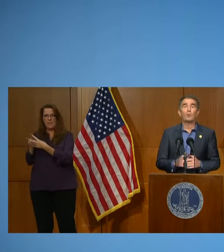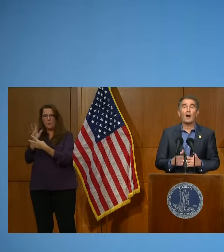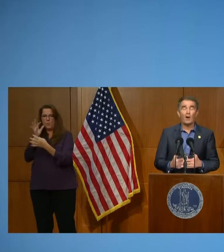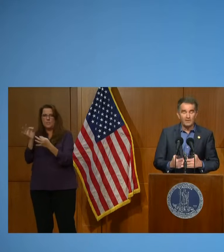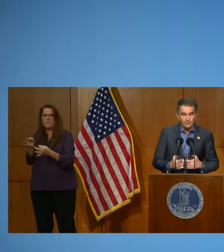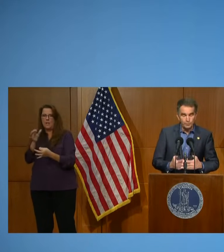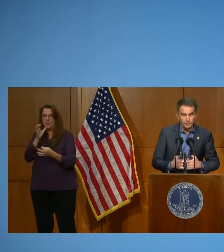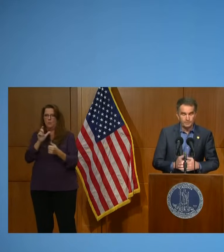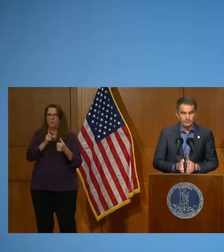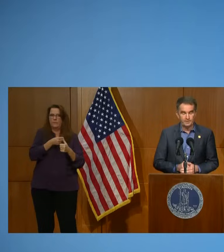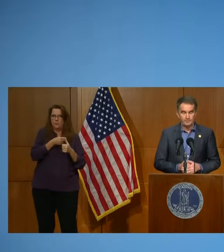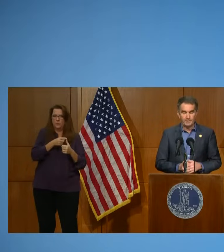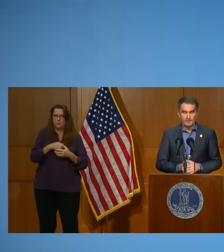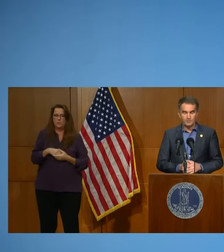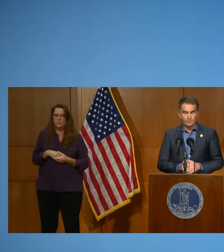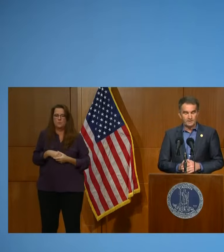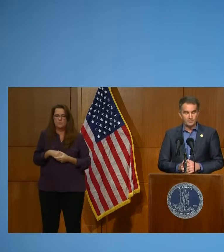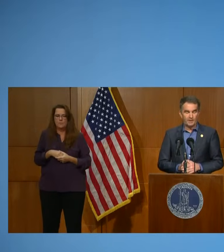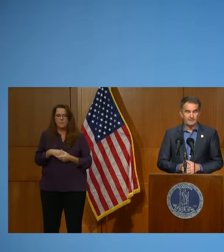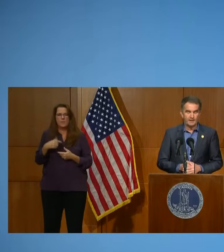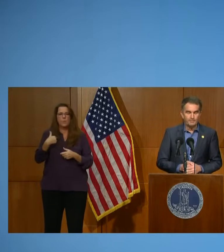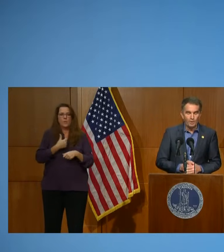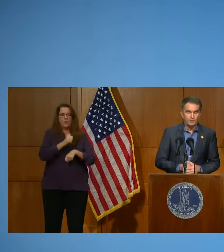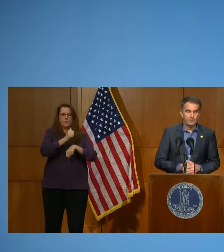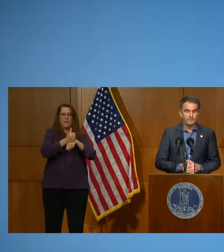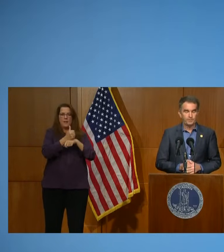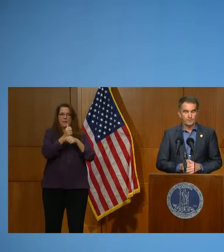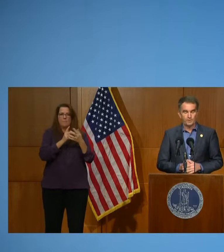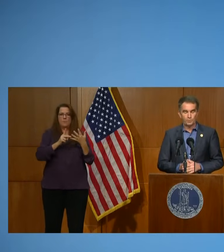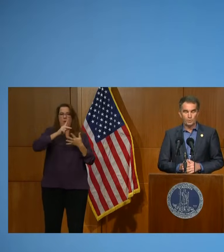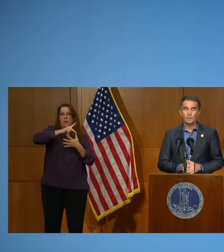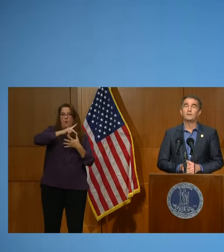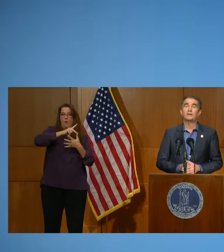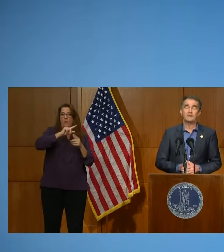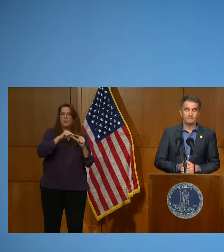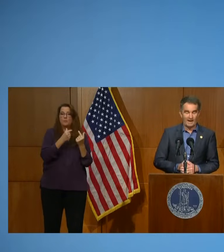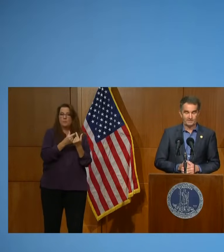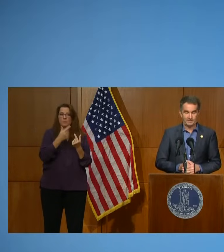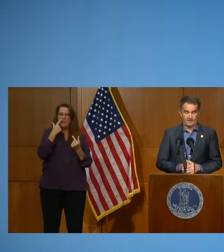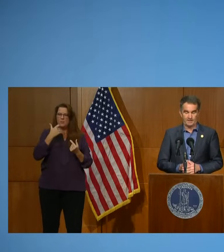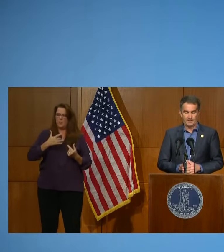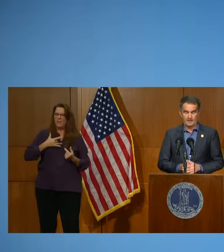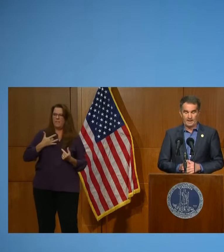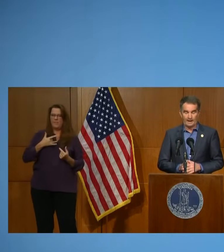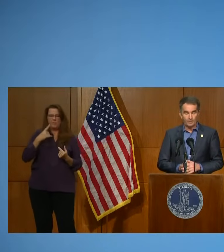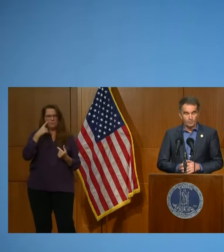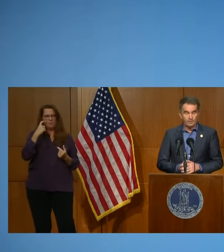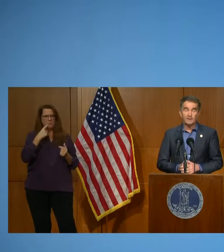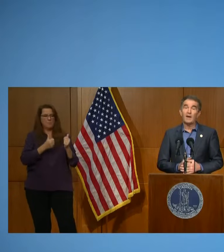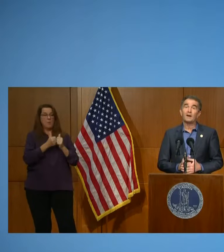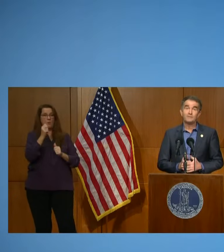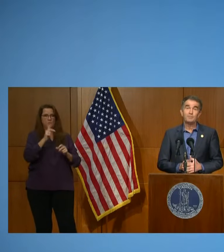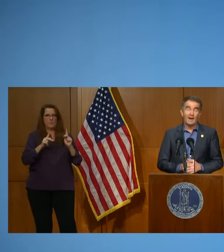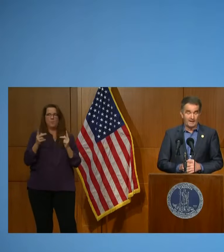VIRGINIA DISASTER MEDICAL ADVISORY COMMITTEE. WE'RE